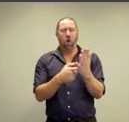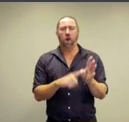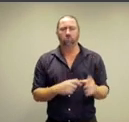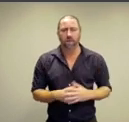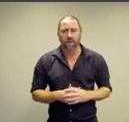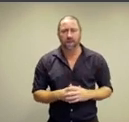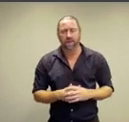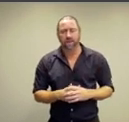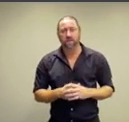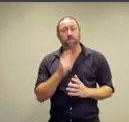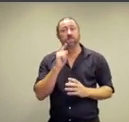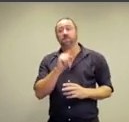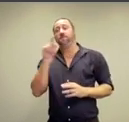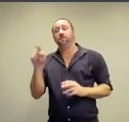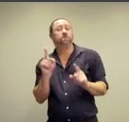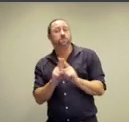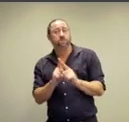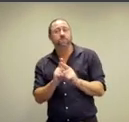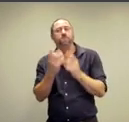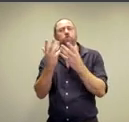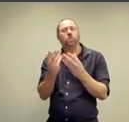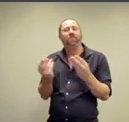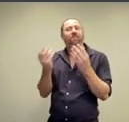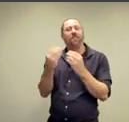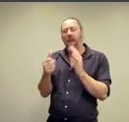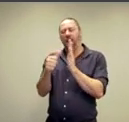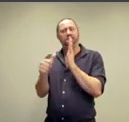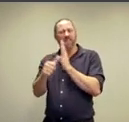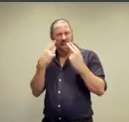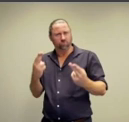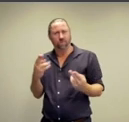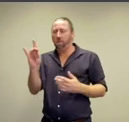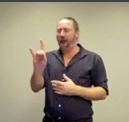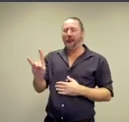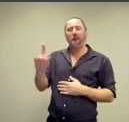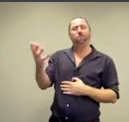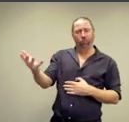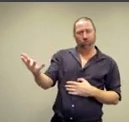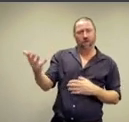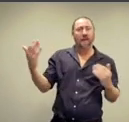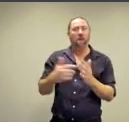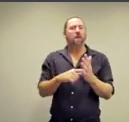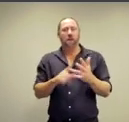binary it kind of embodies, is you know, this the soft organic nature of leather